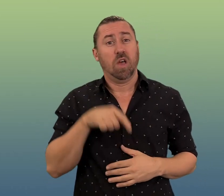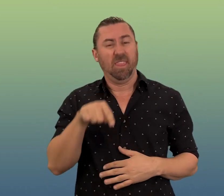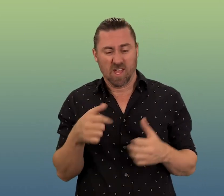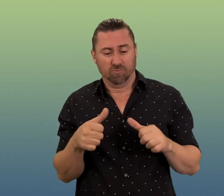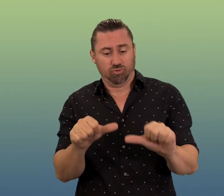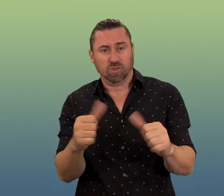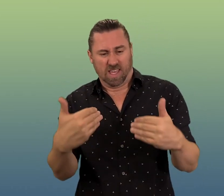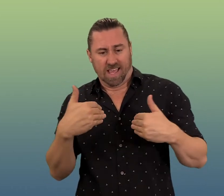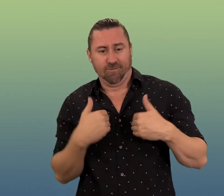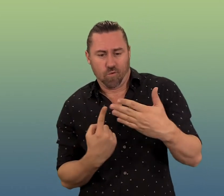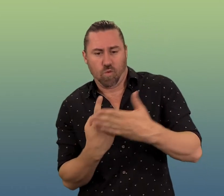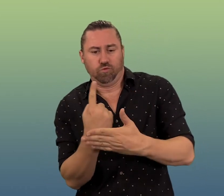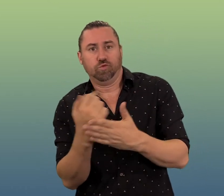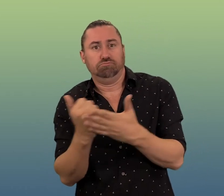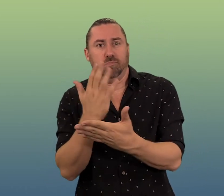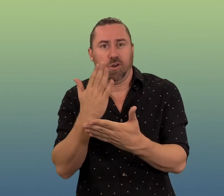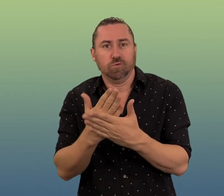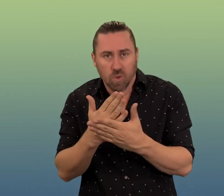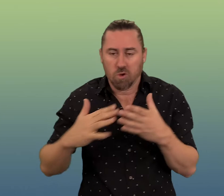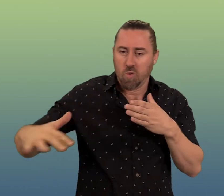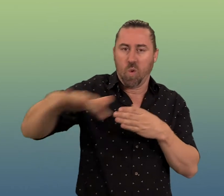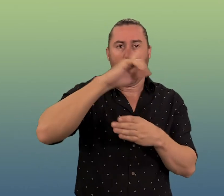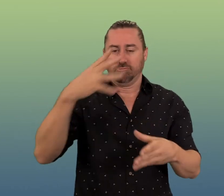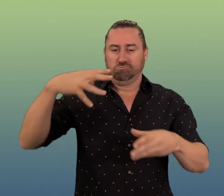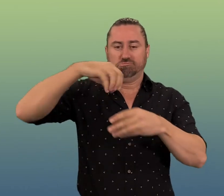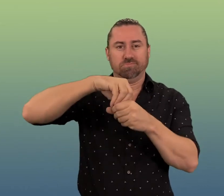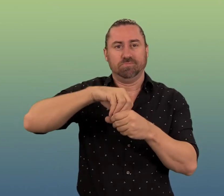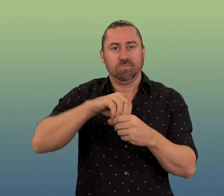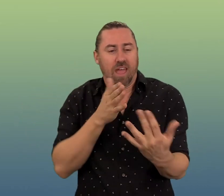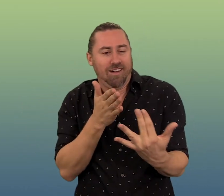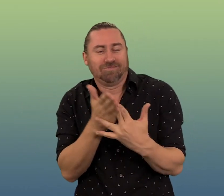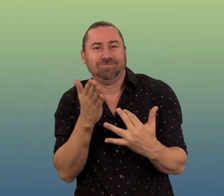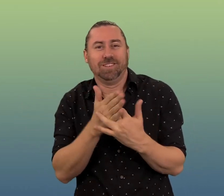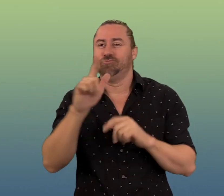This strategy will guide us in building an accessible and inclusive transport system.